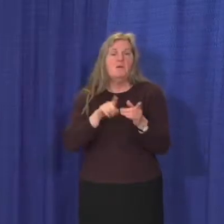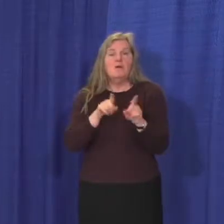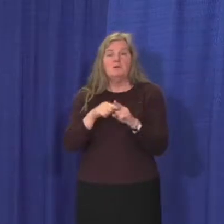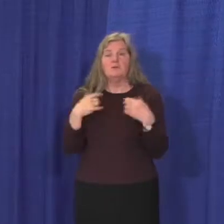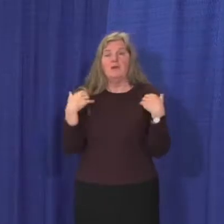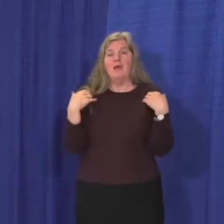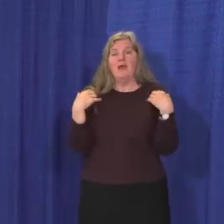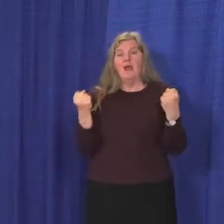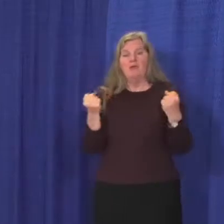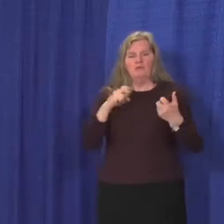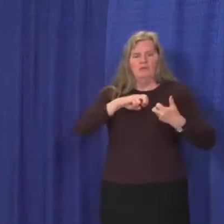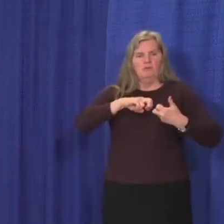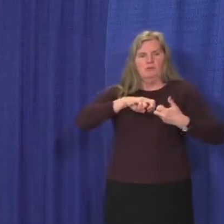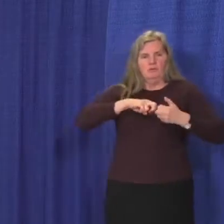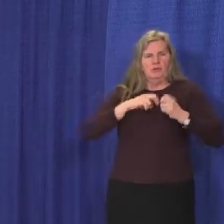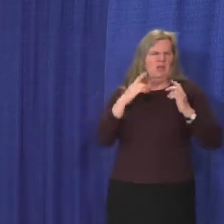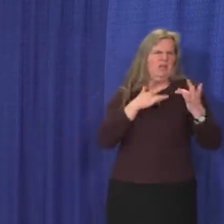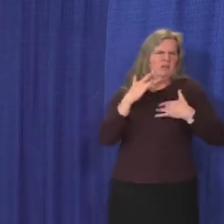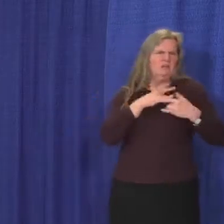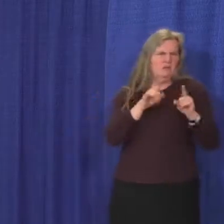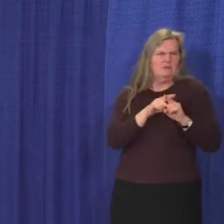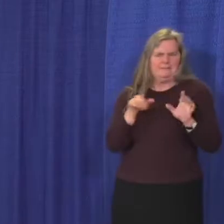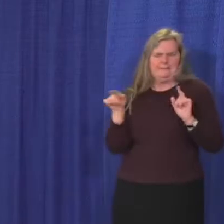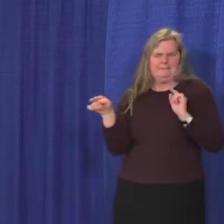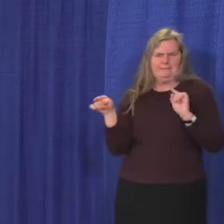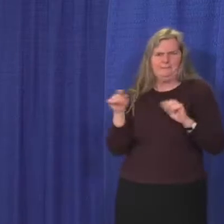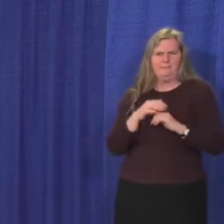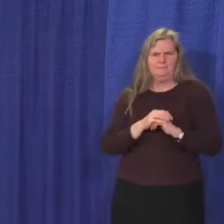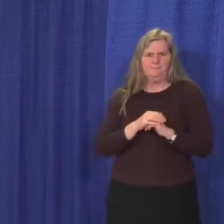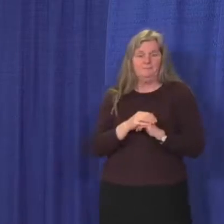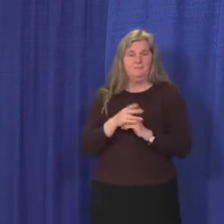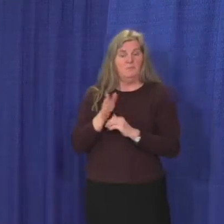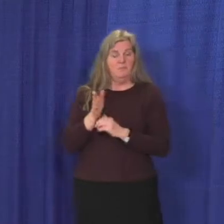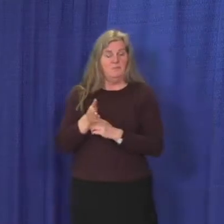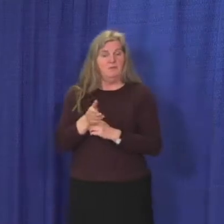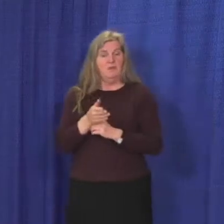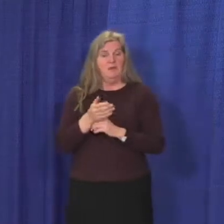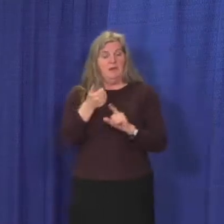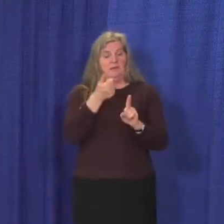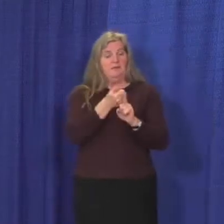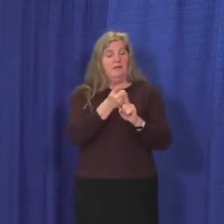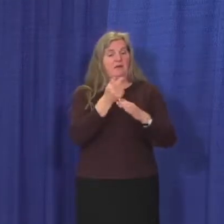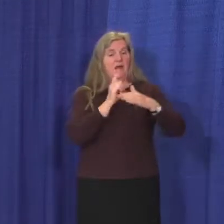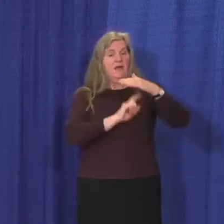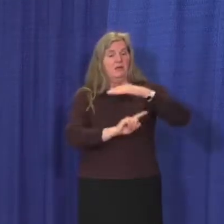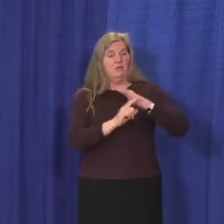important public health concerns. This change in our